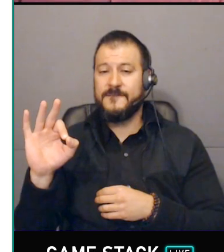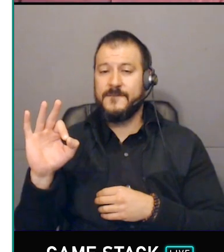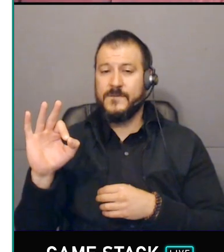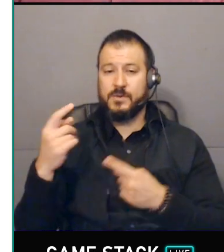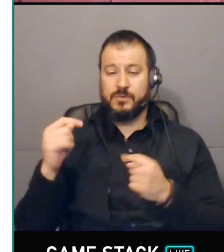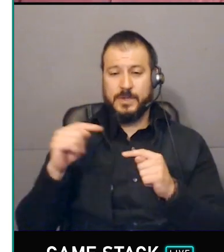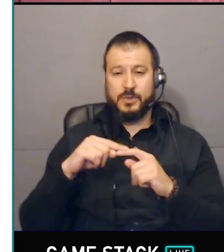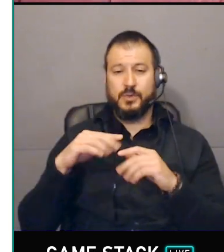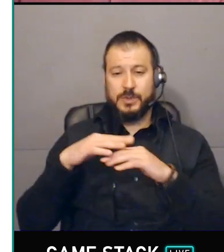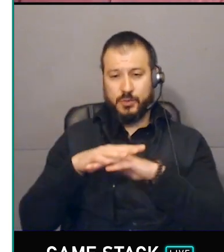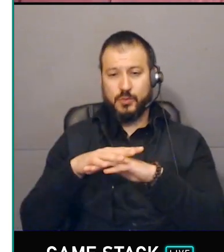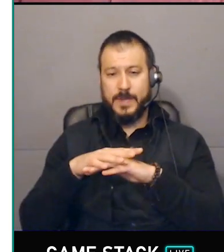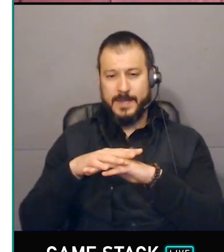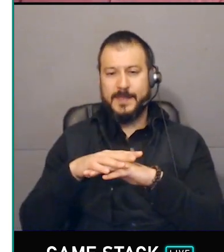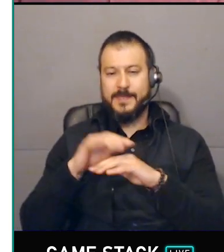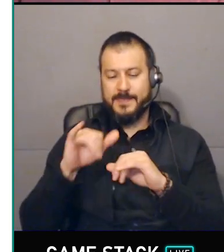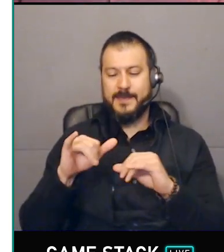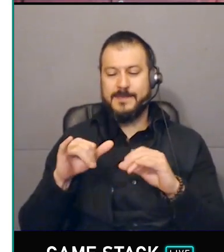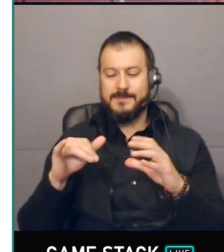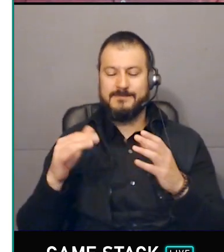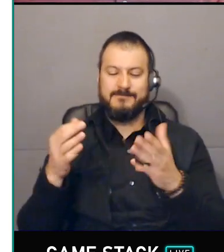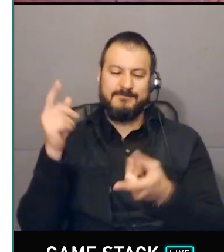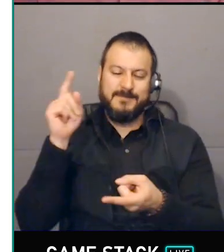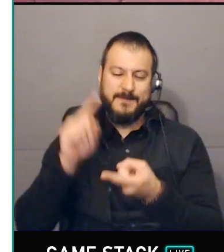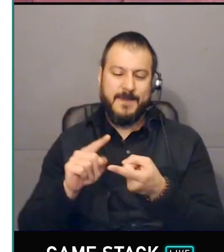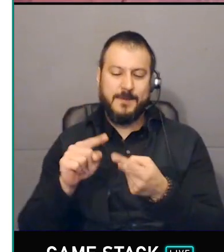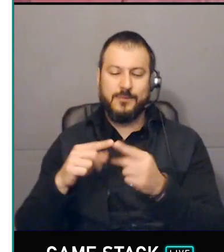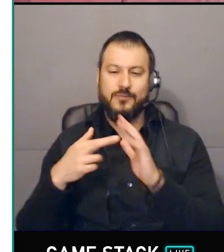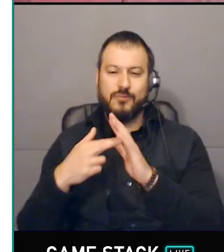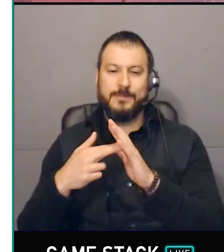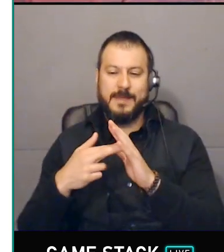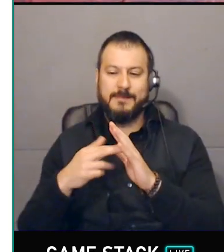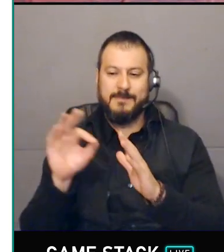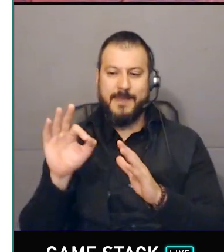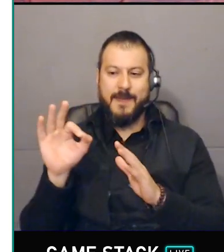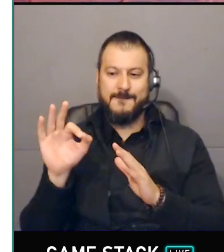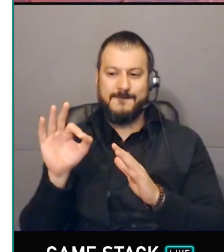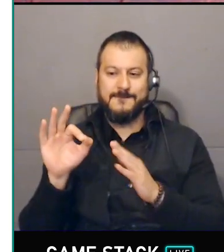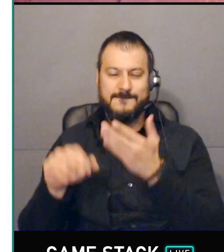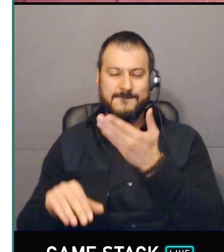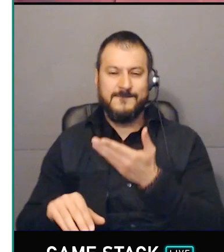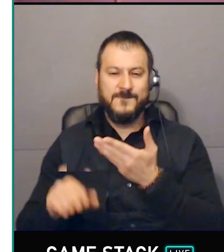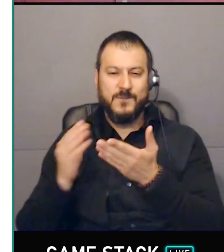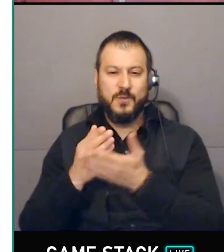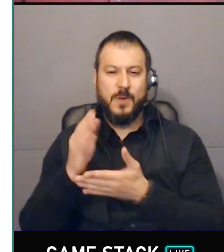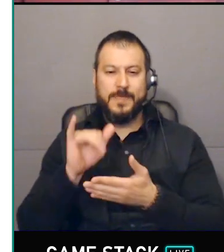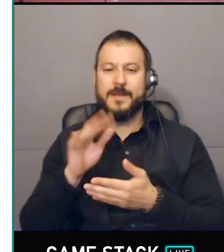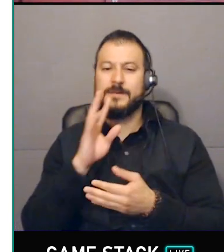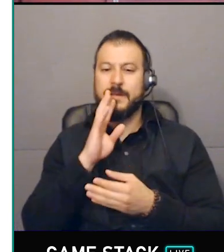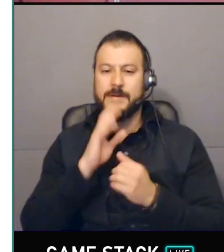to integrate the rendering equation sort of simplified to represent this F throughout this talk.